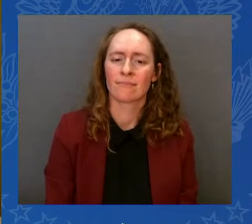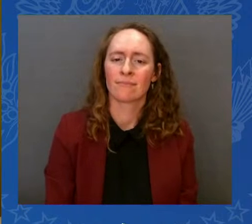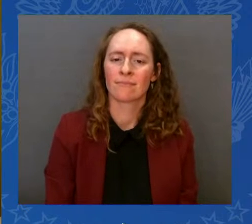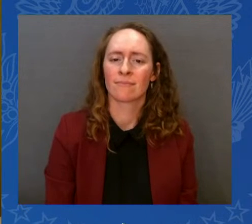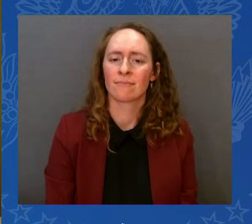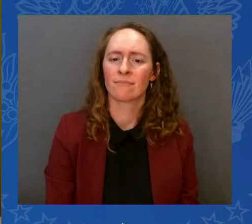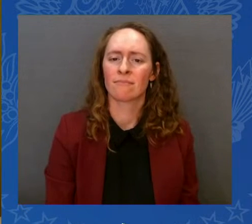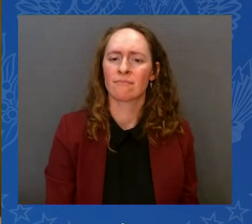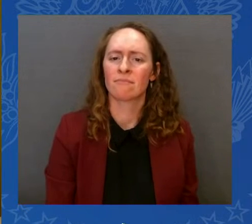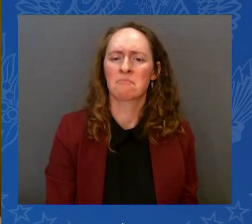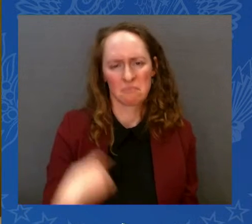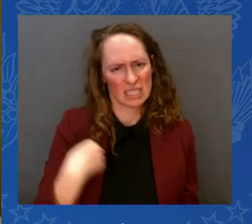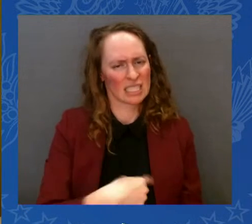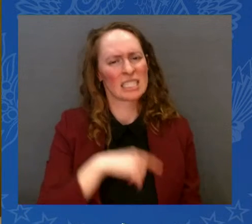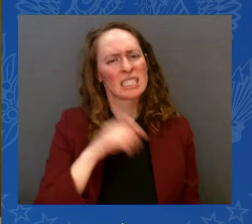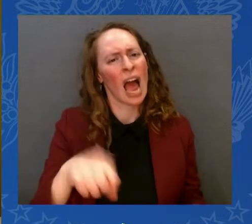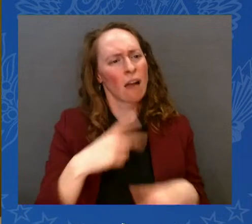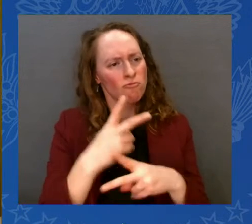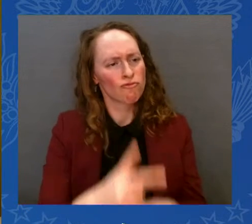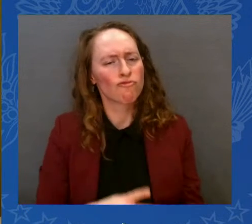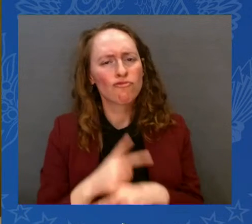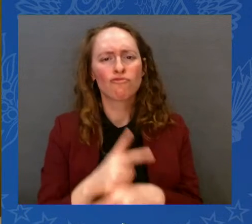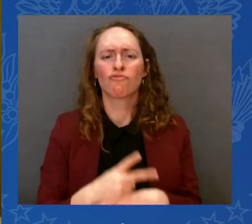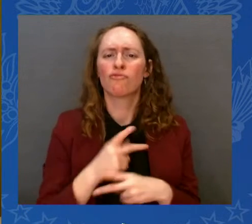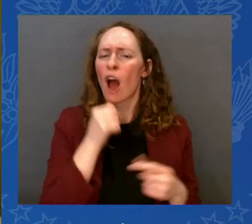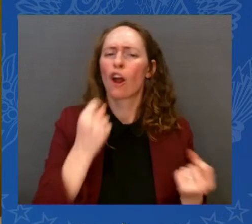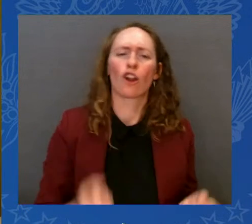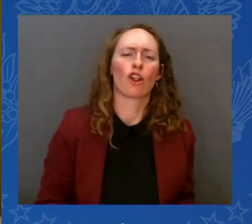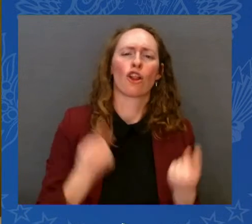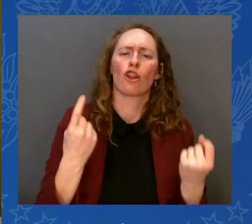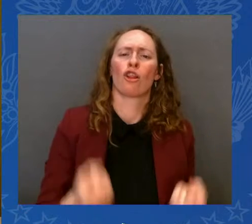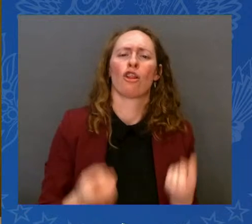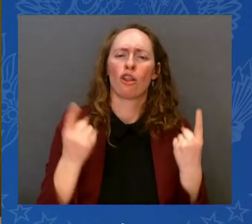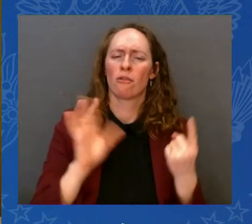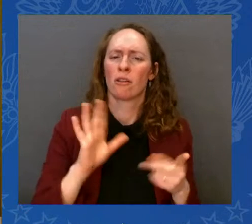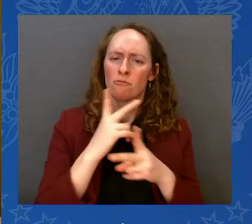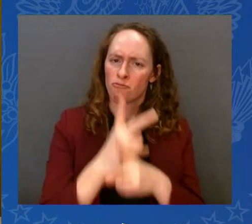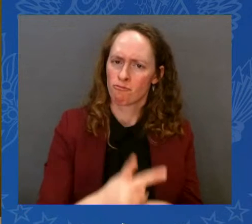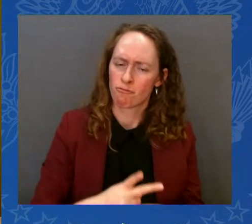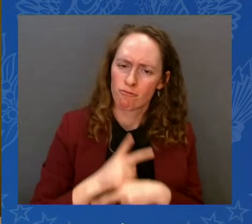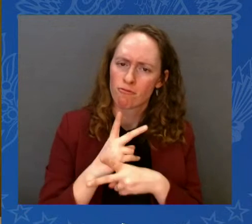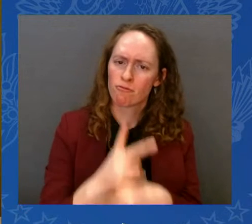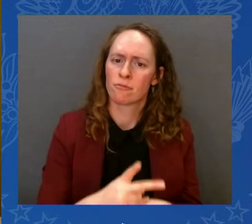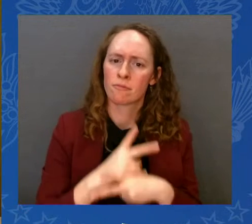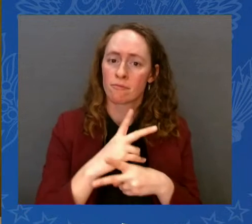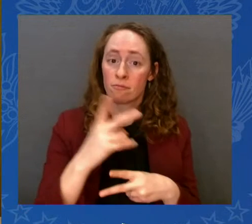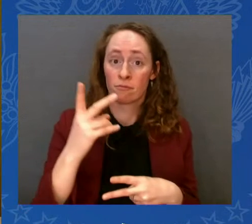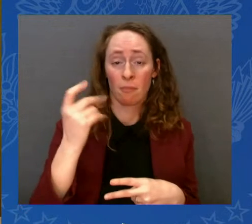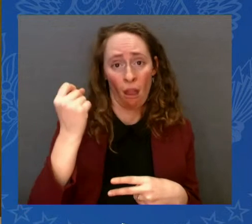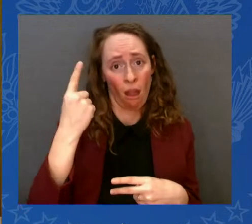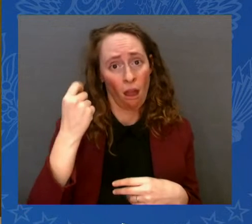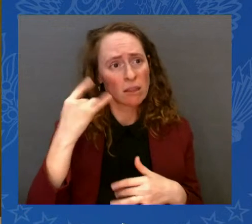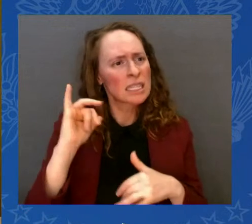You know, 25 percent of the entire national debt that was accumulated over 200 years